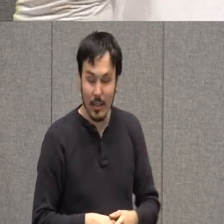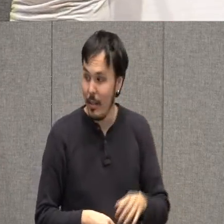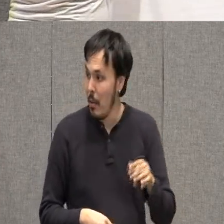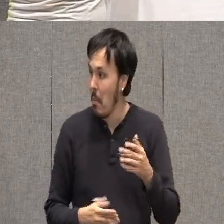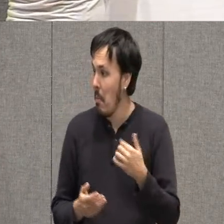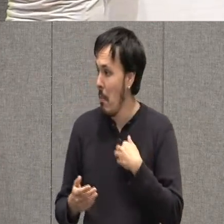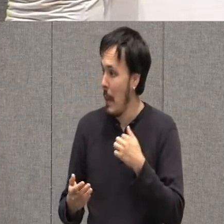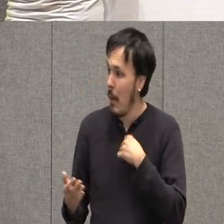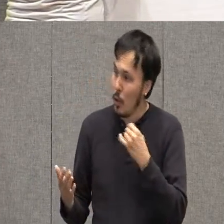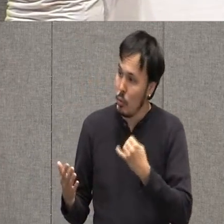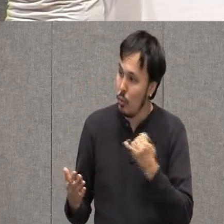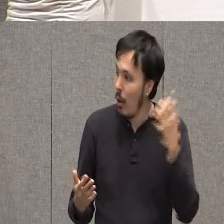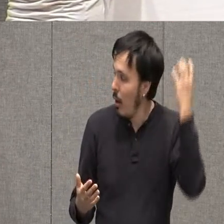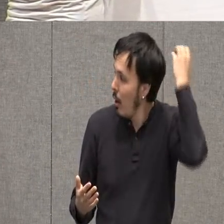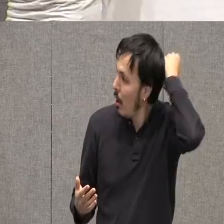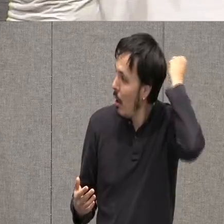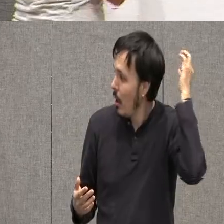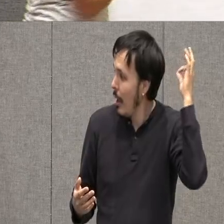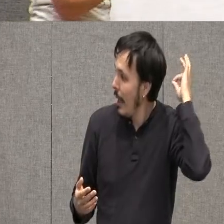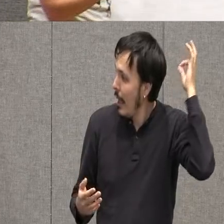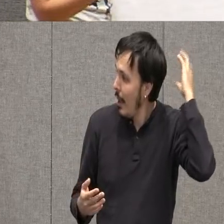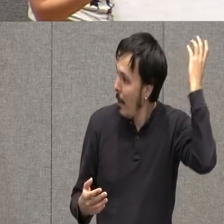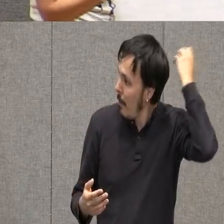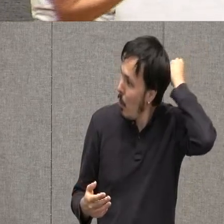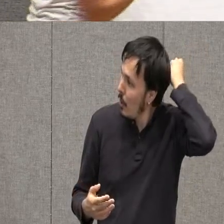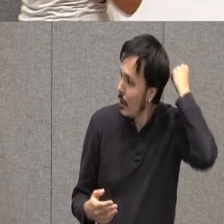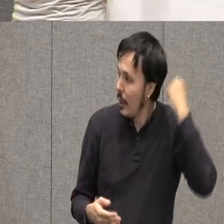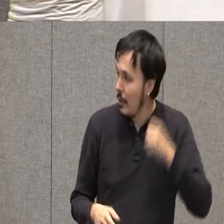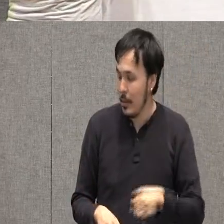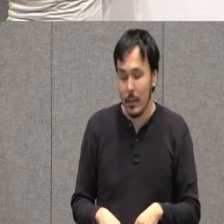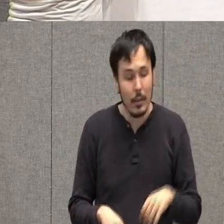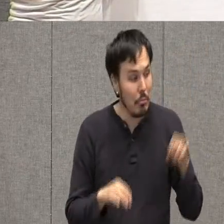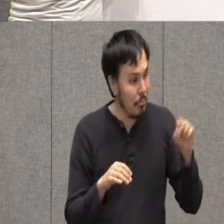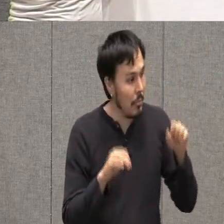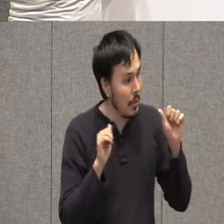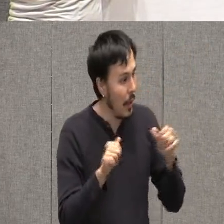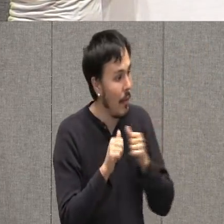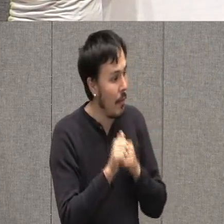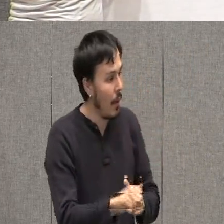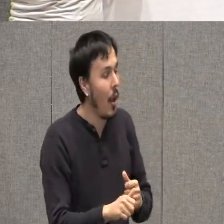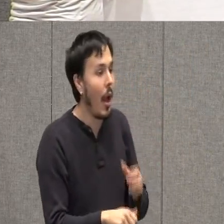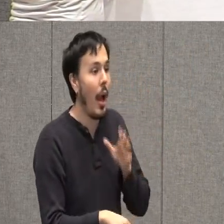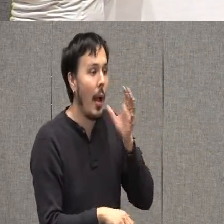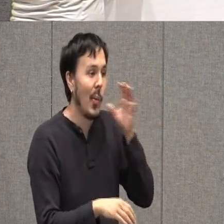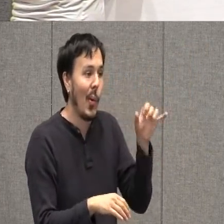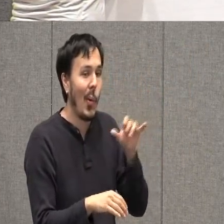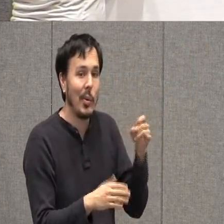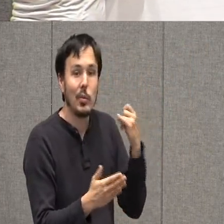Here, I'll do one up here for people with shorter hair. So, you still kind of cover this area,